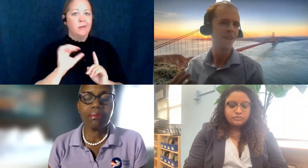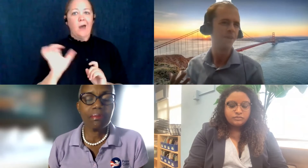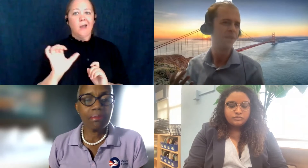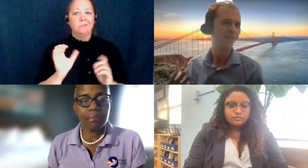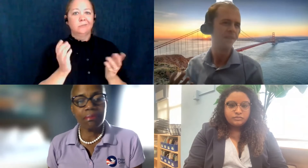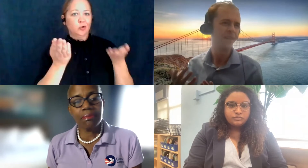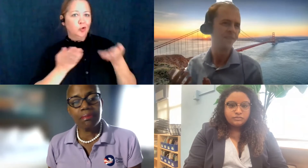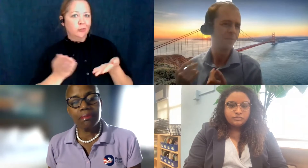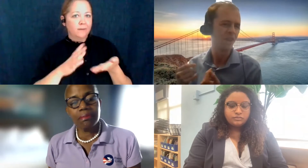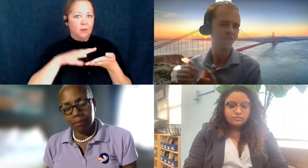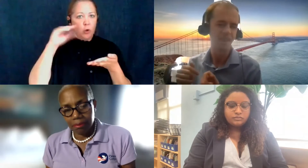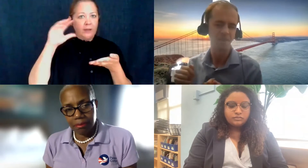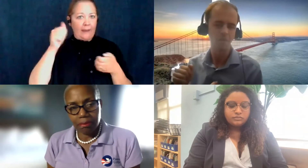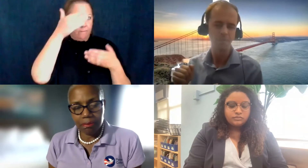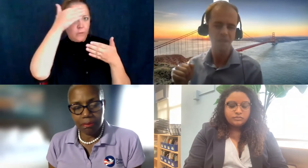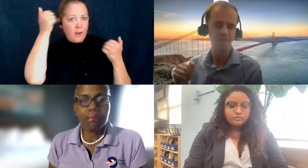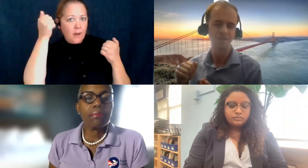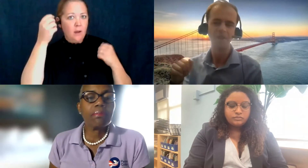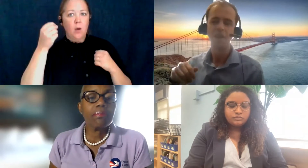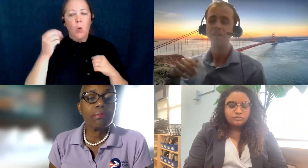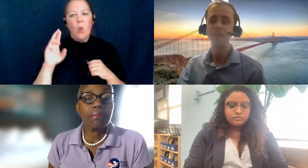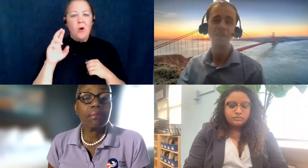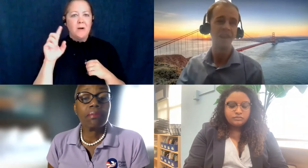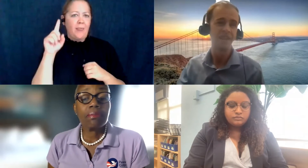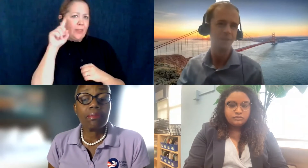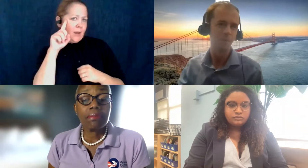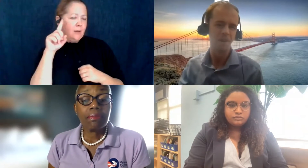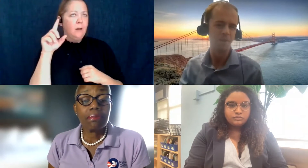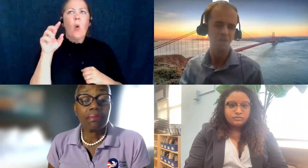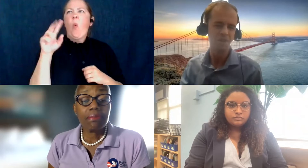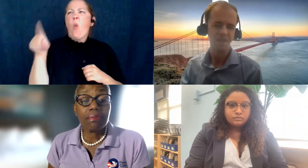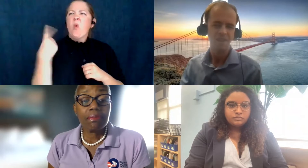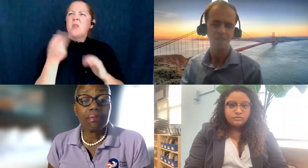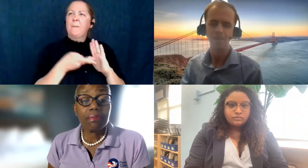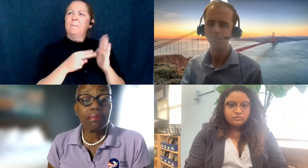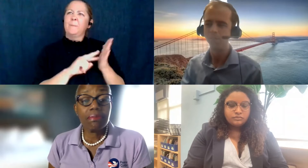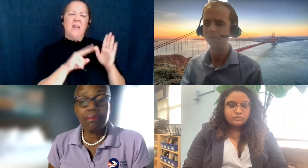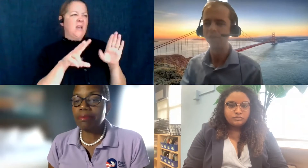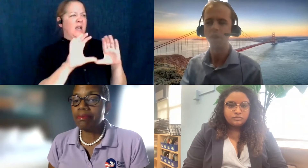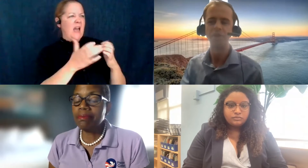or be let into the impression that all we mean is taking classes abroad. That raises questions